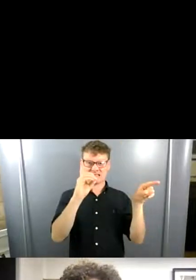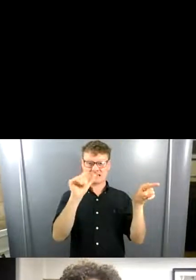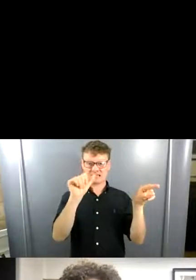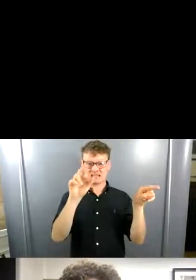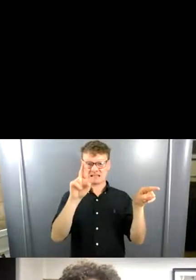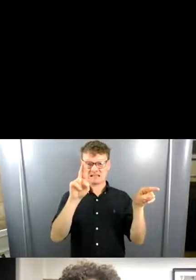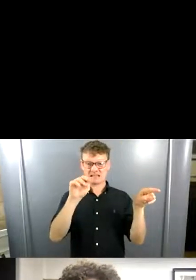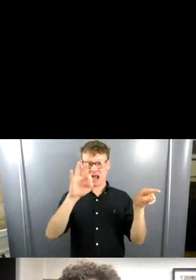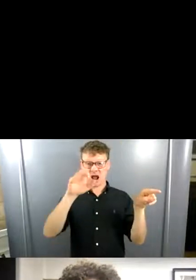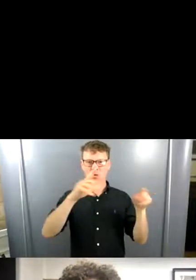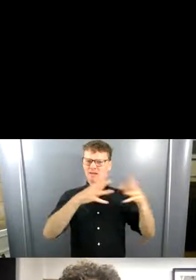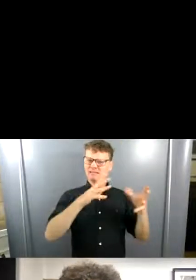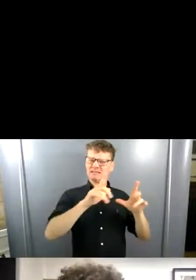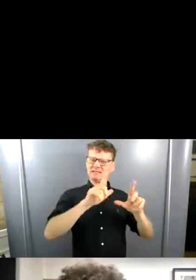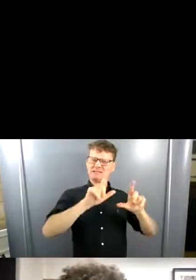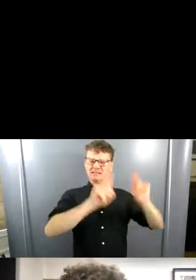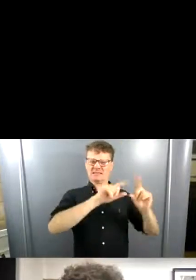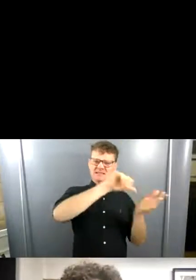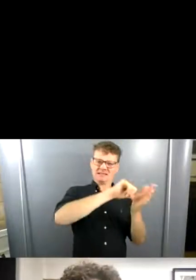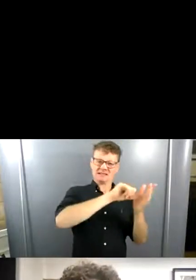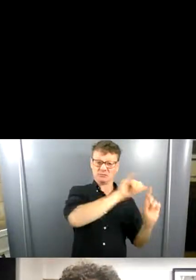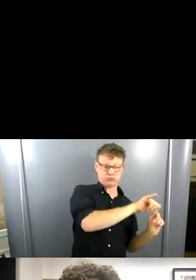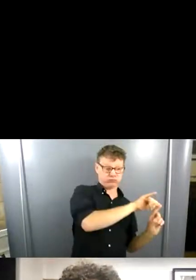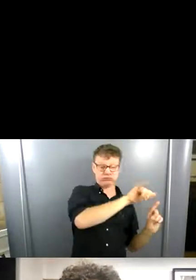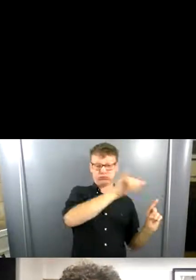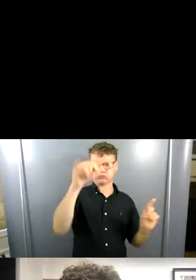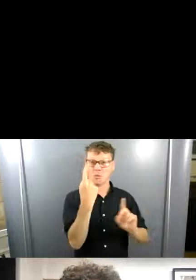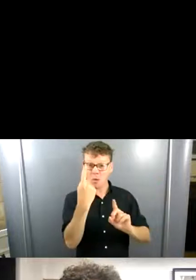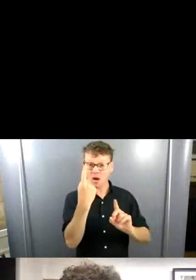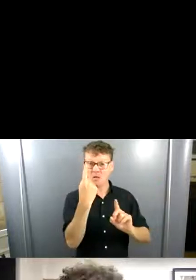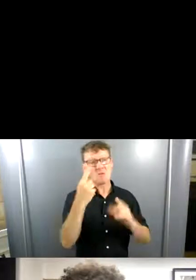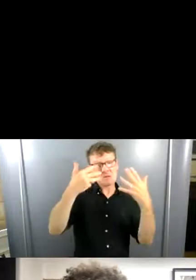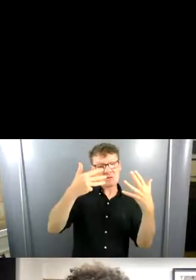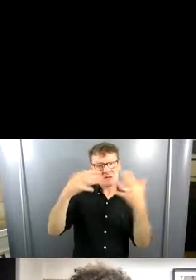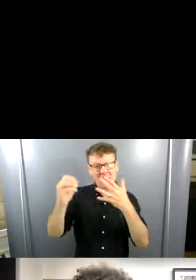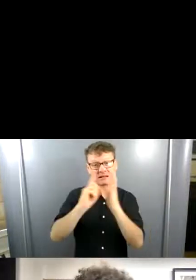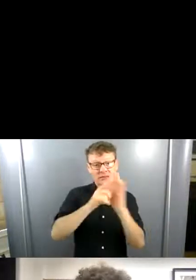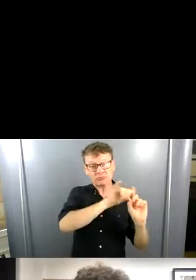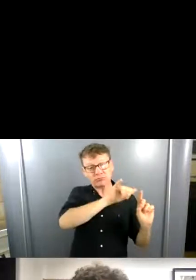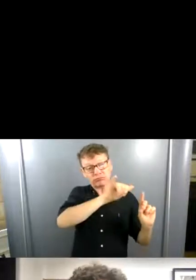can see from this map of Australia is right at the top of Australia on the coast there so although it